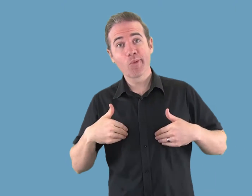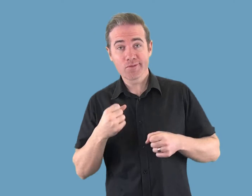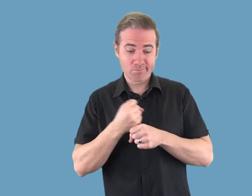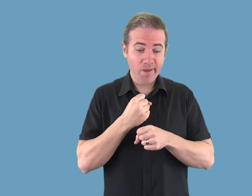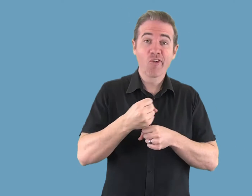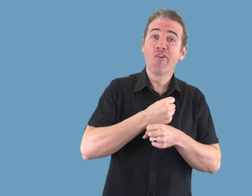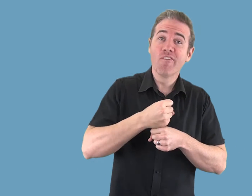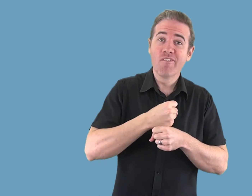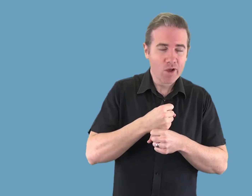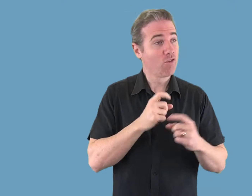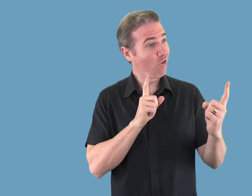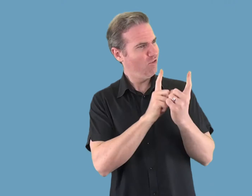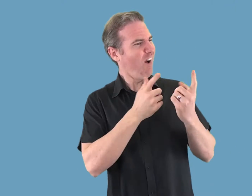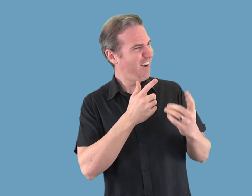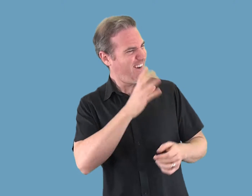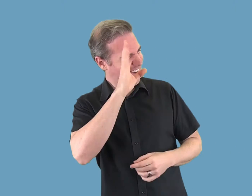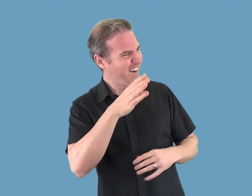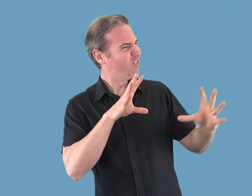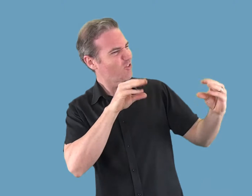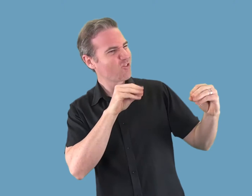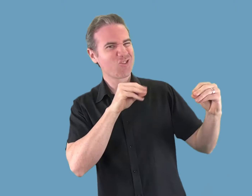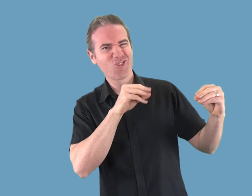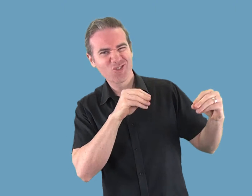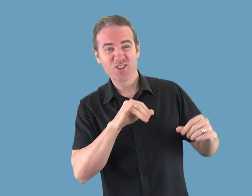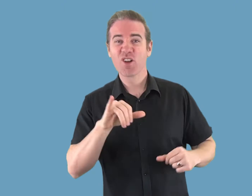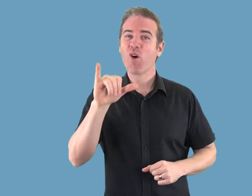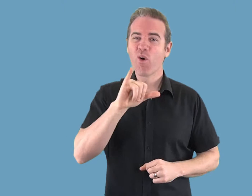kettle to boil for your morning cuppa are great for